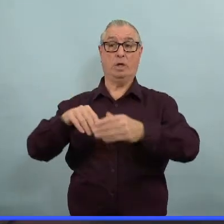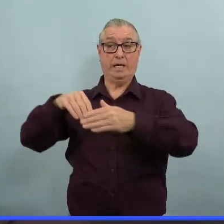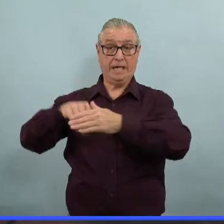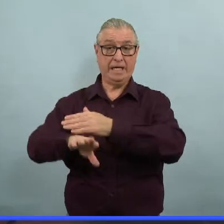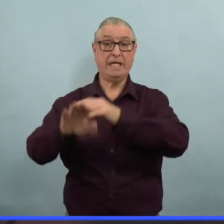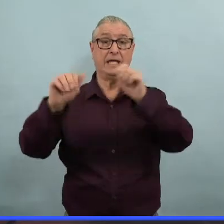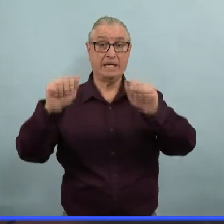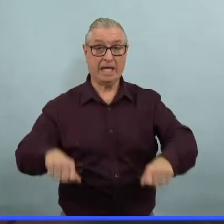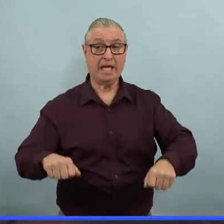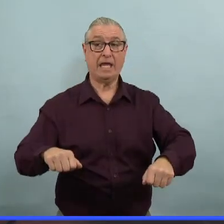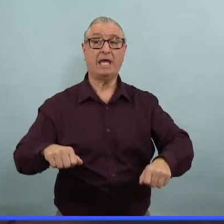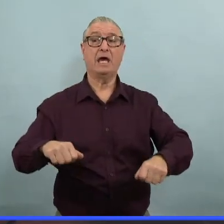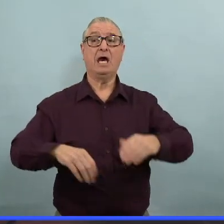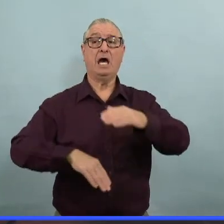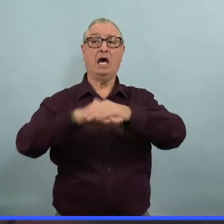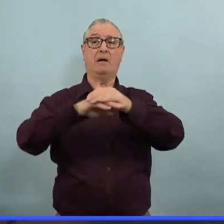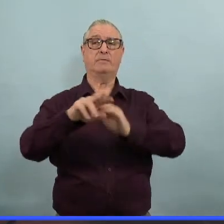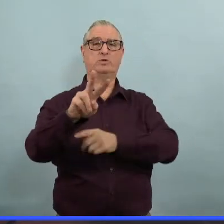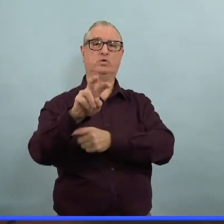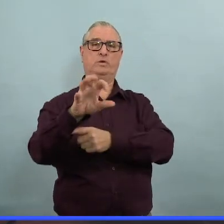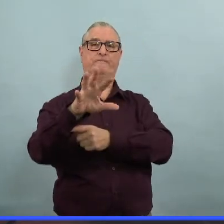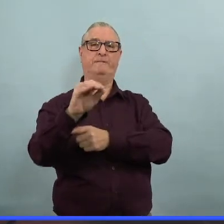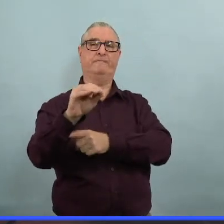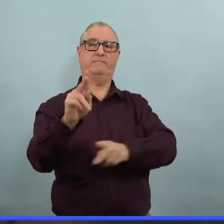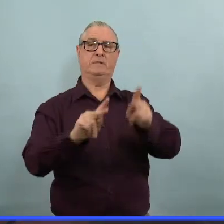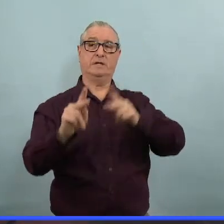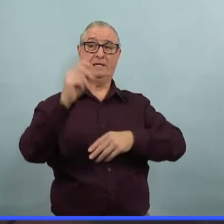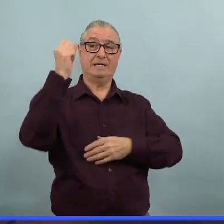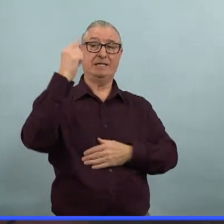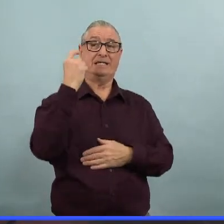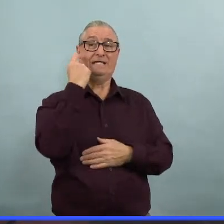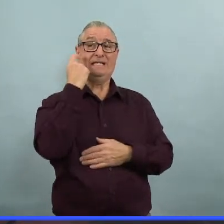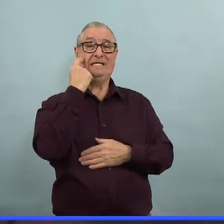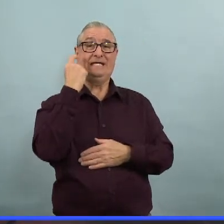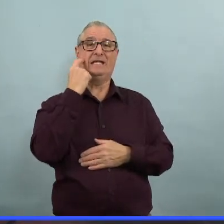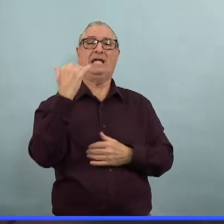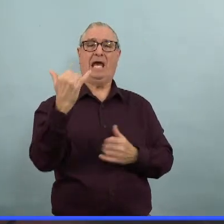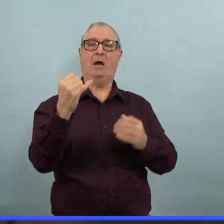so at this measure we just loosen that remove the cohort requirements so it's